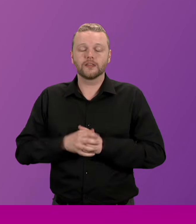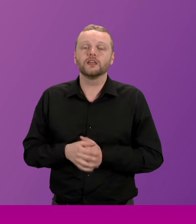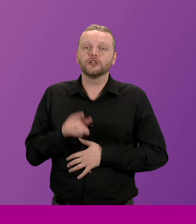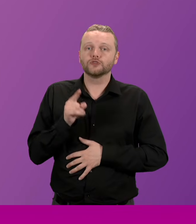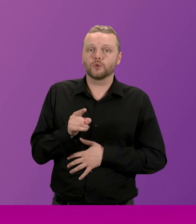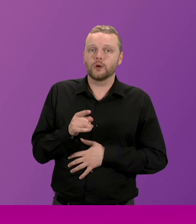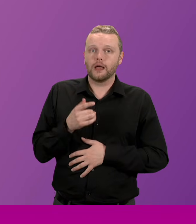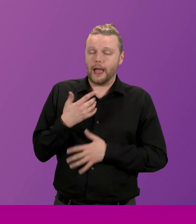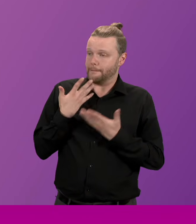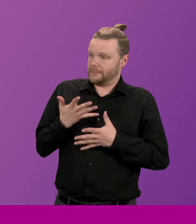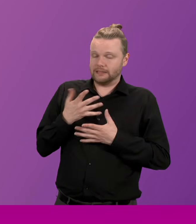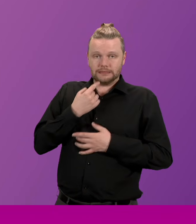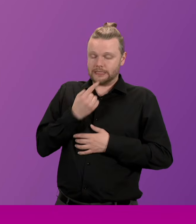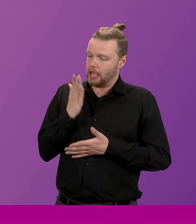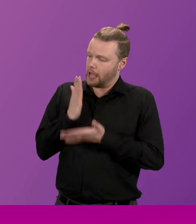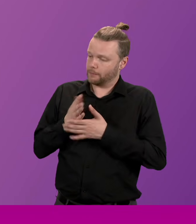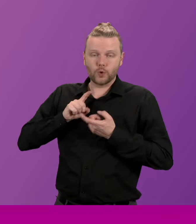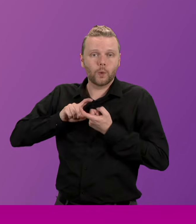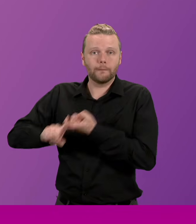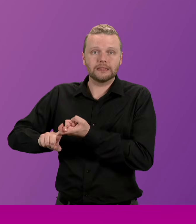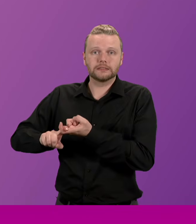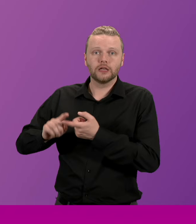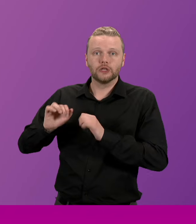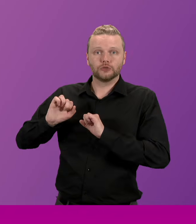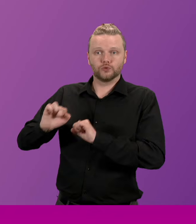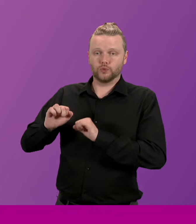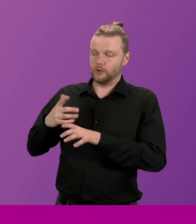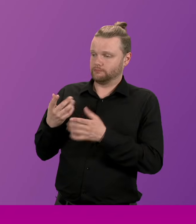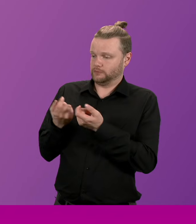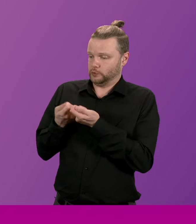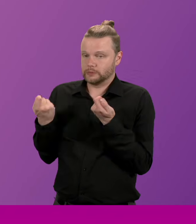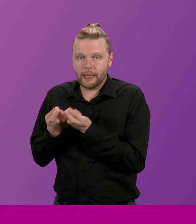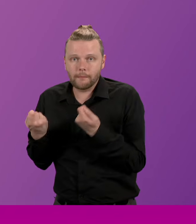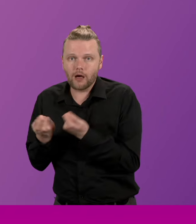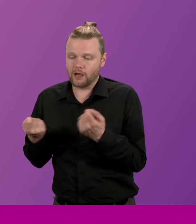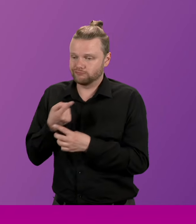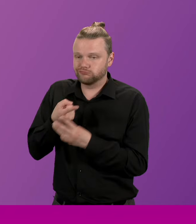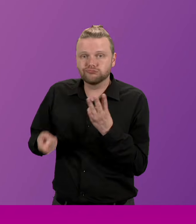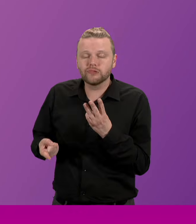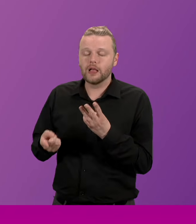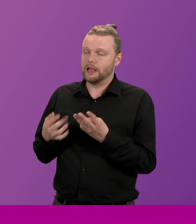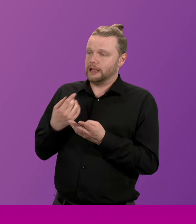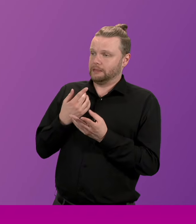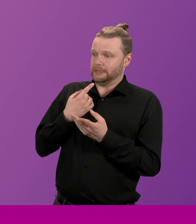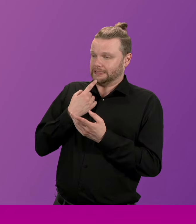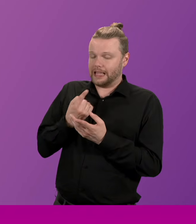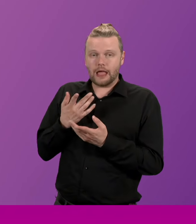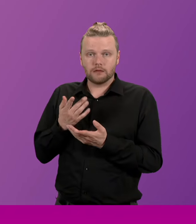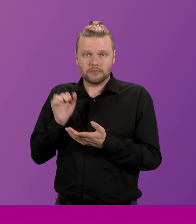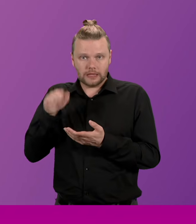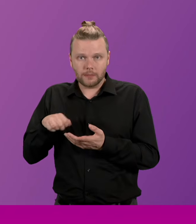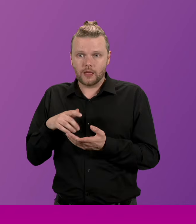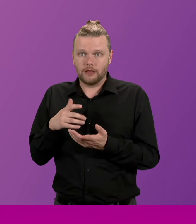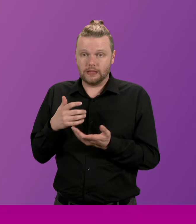I gave a commitment to those newspapers—as I did to Sir